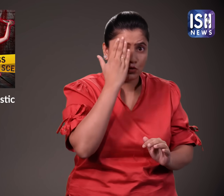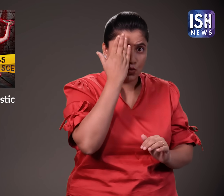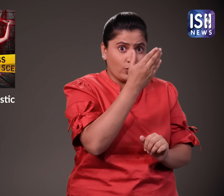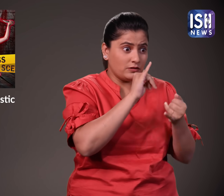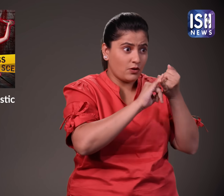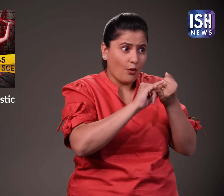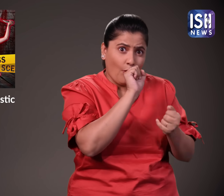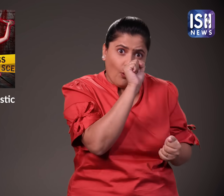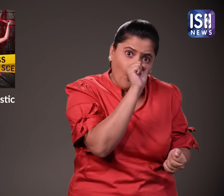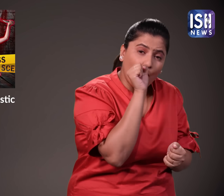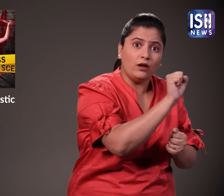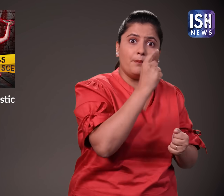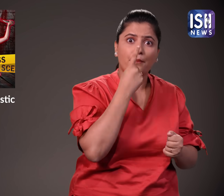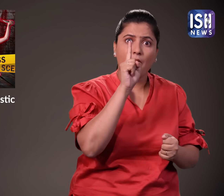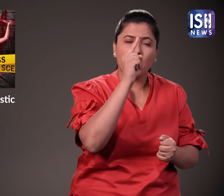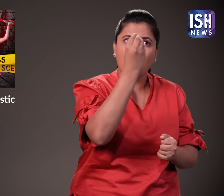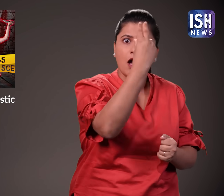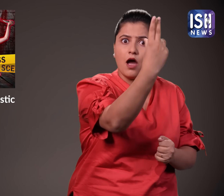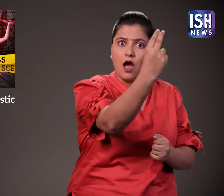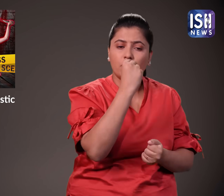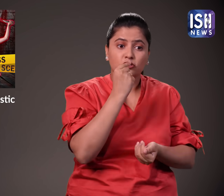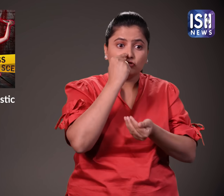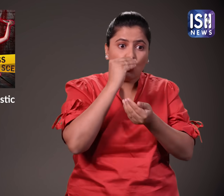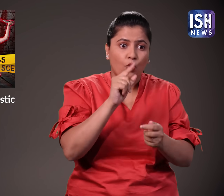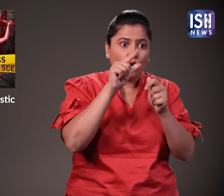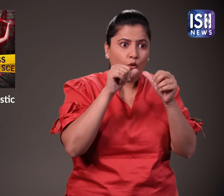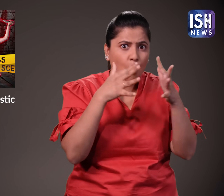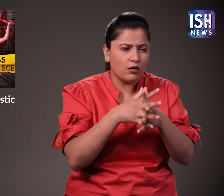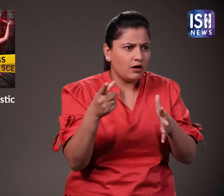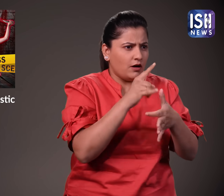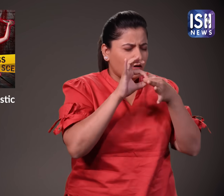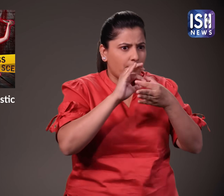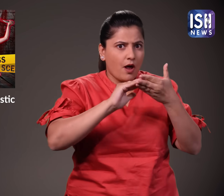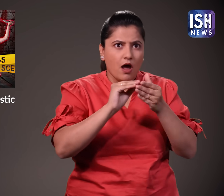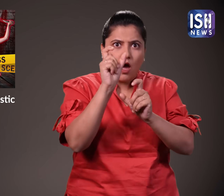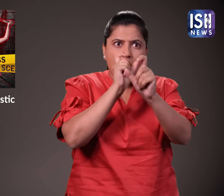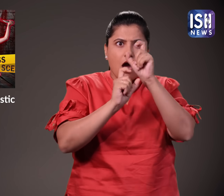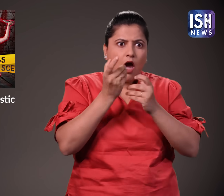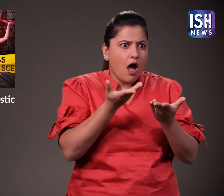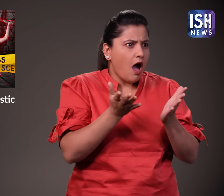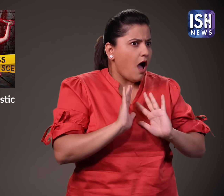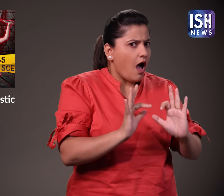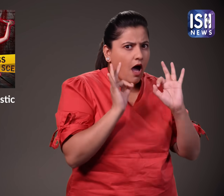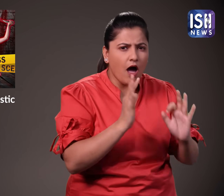She told him that his mother had asked her to marry Sahil and become her daughter-in-law.